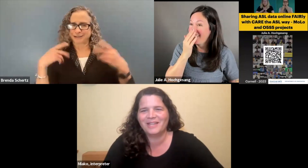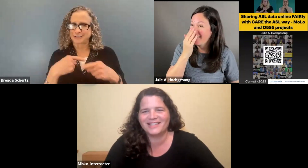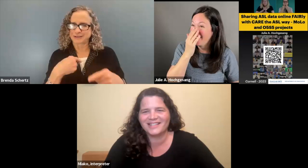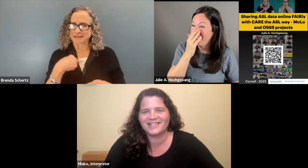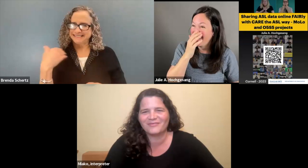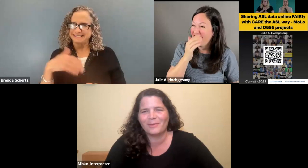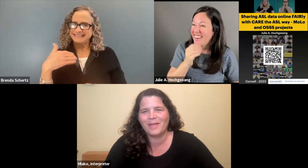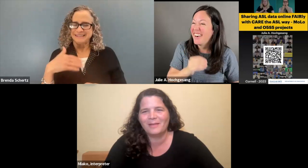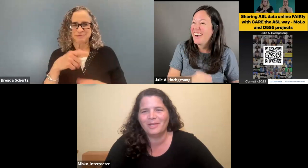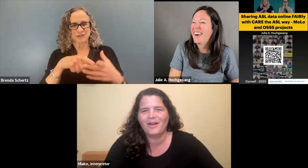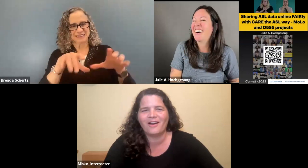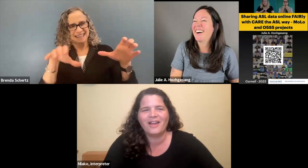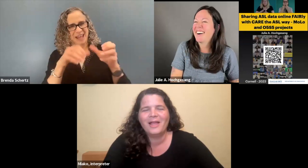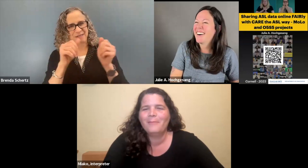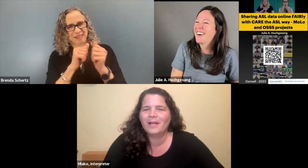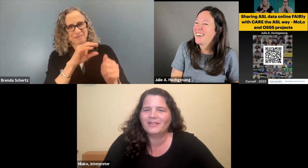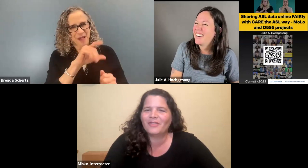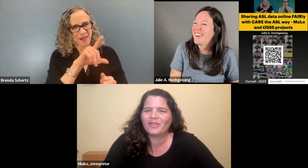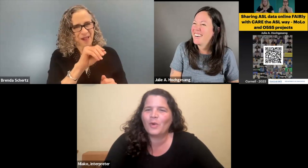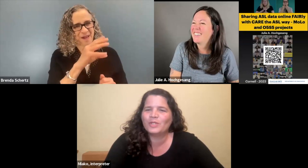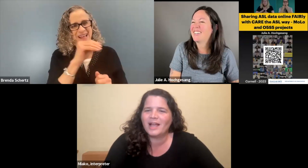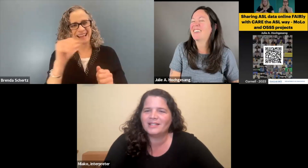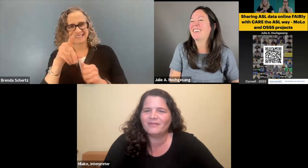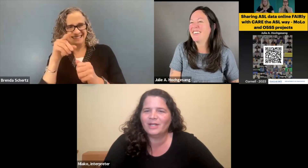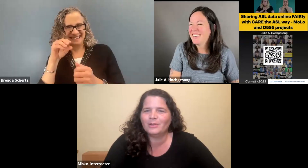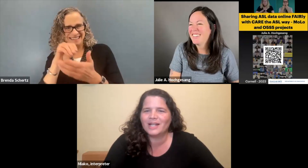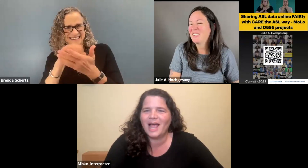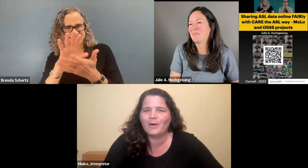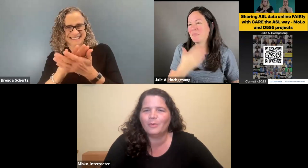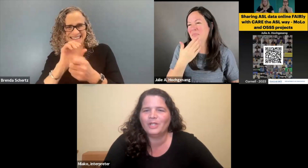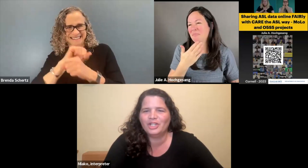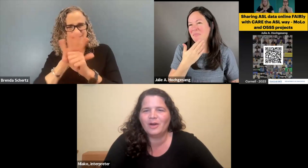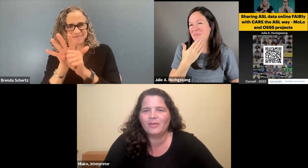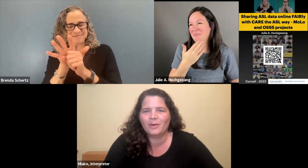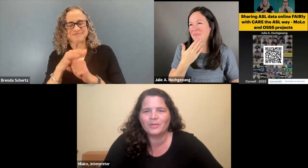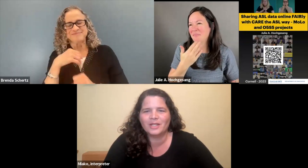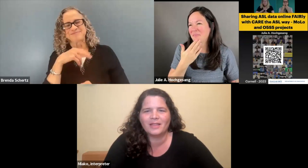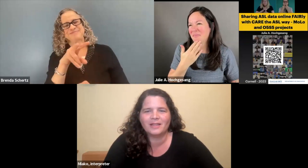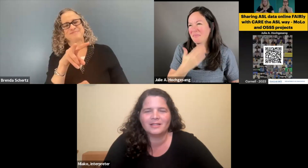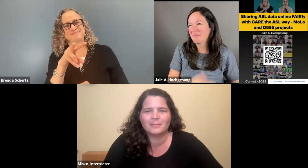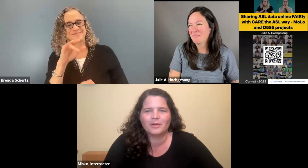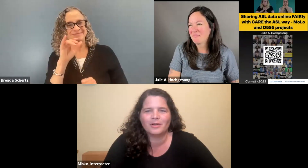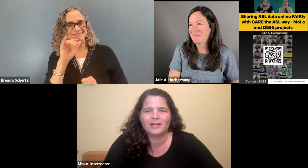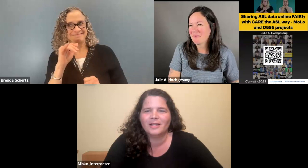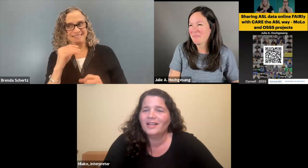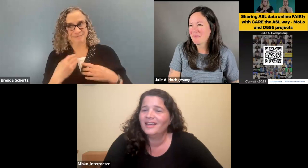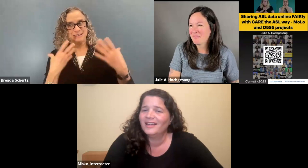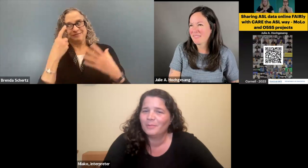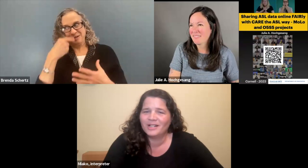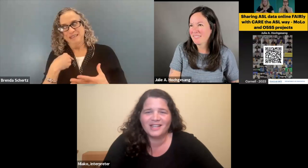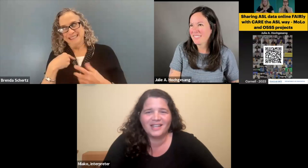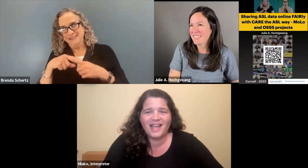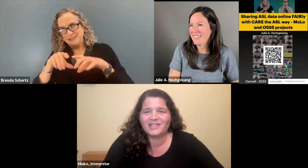because it's from NPR but those kinds of videos and how we share those I think is Yeah it's